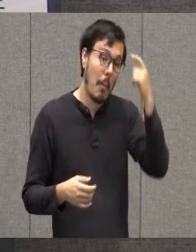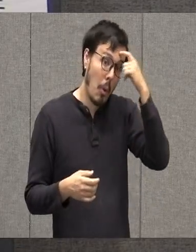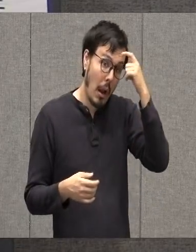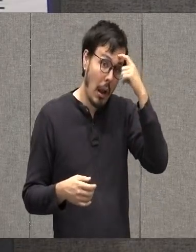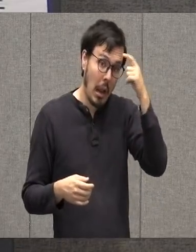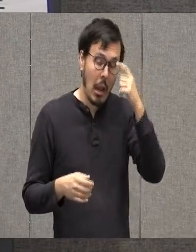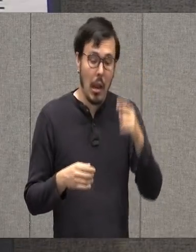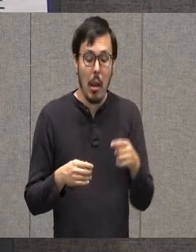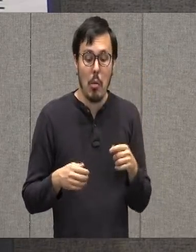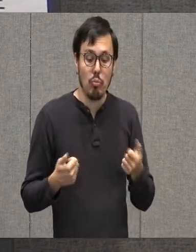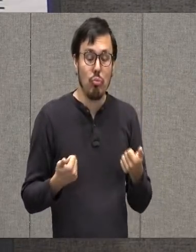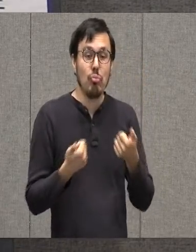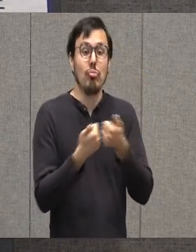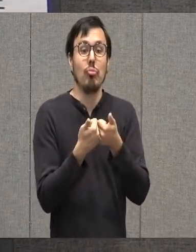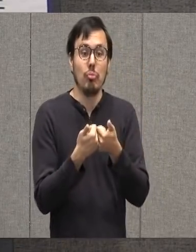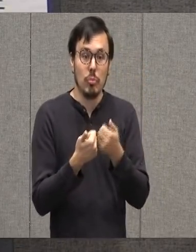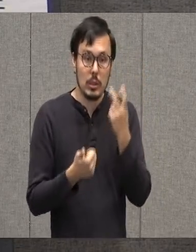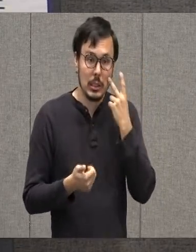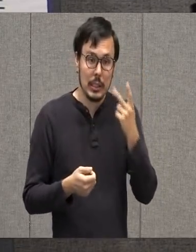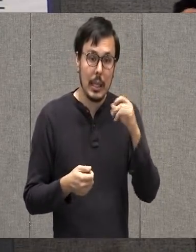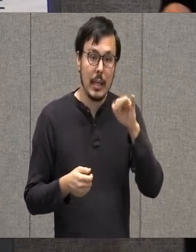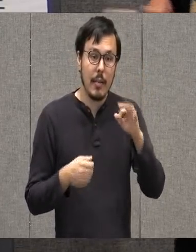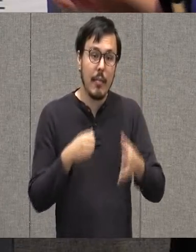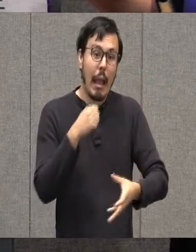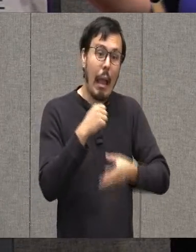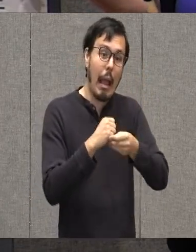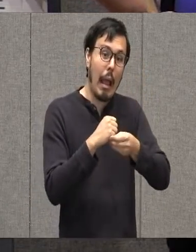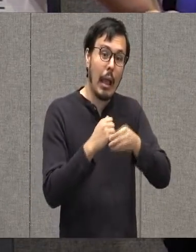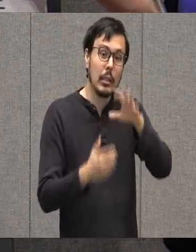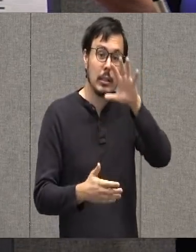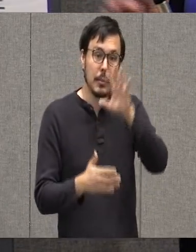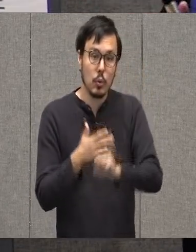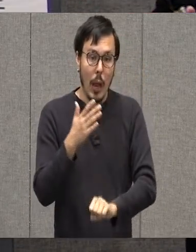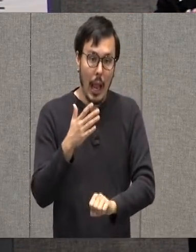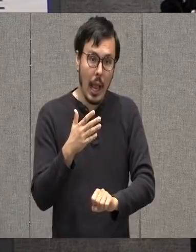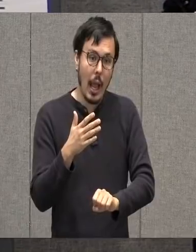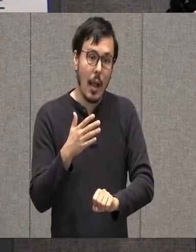and see if we can add or subtract to get to the number 15.